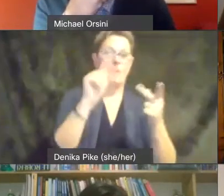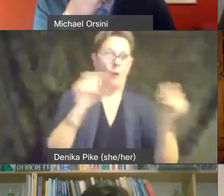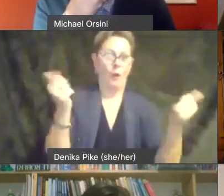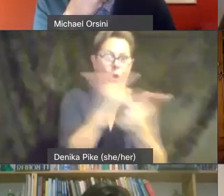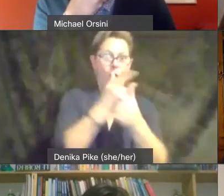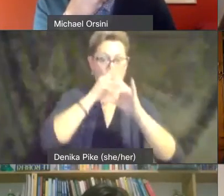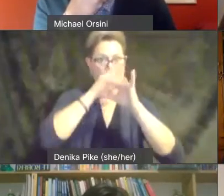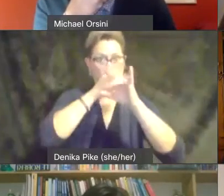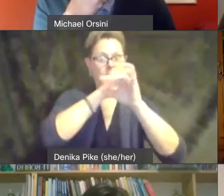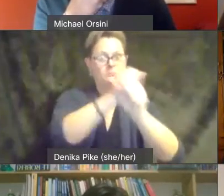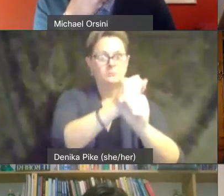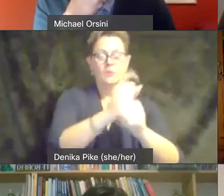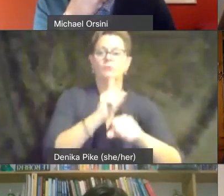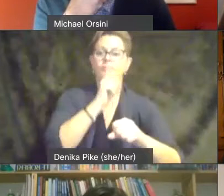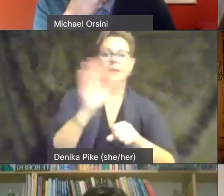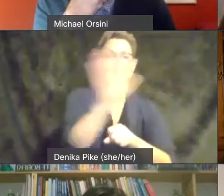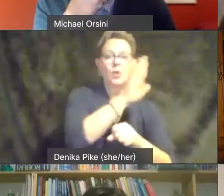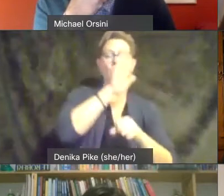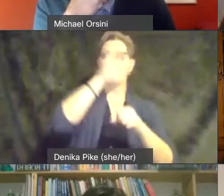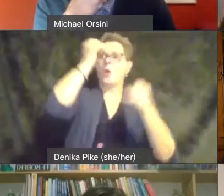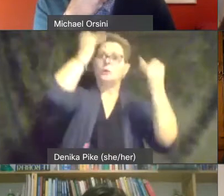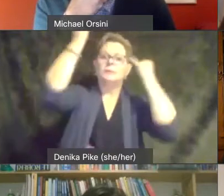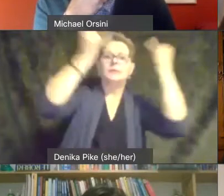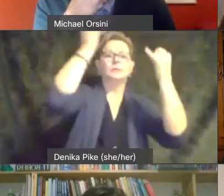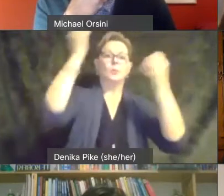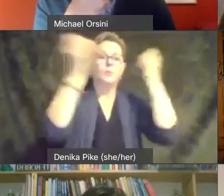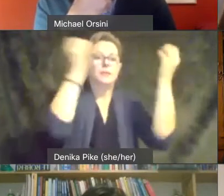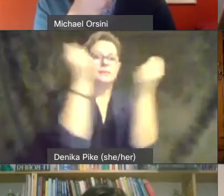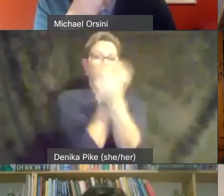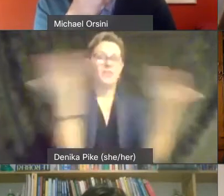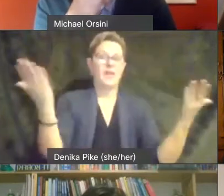These are the issues that everybody is talking about all over the world right now and to.